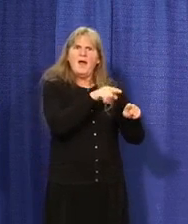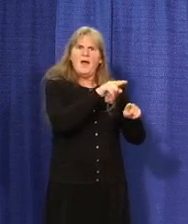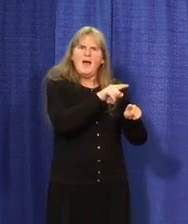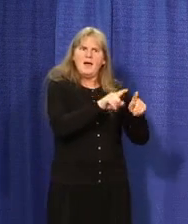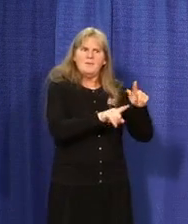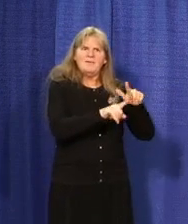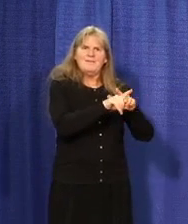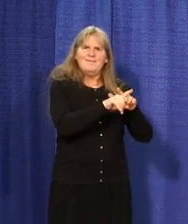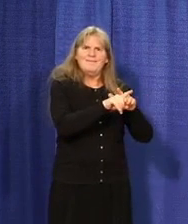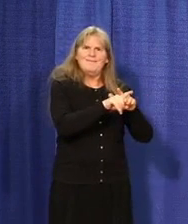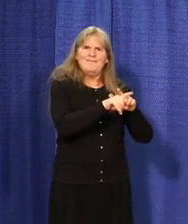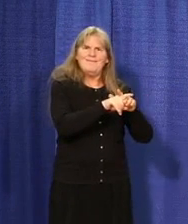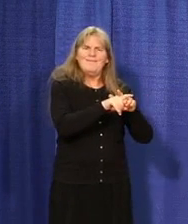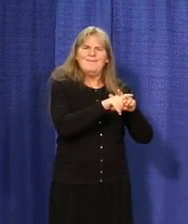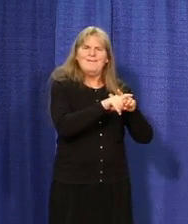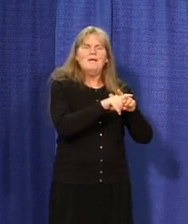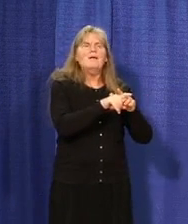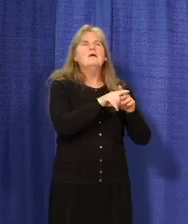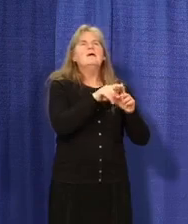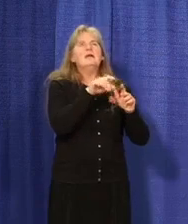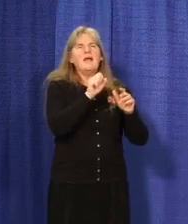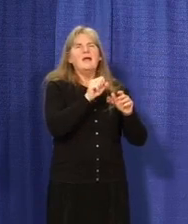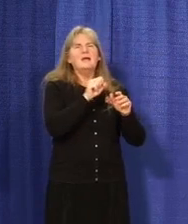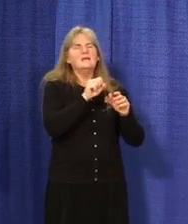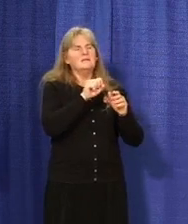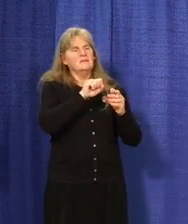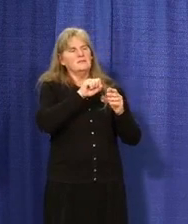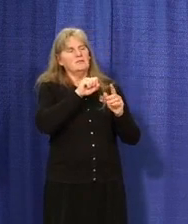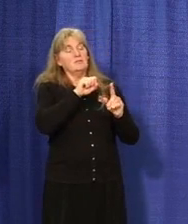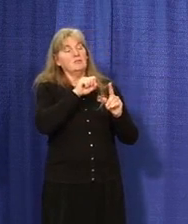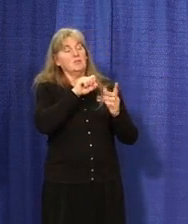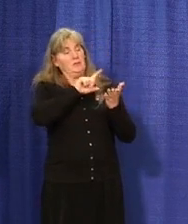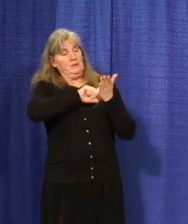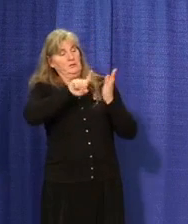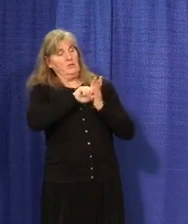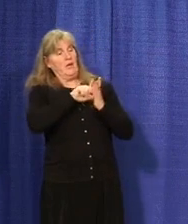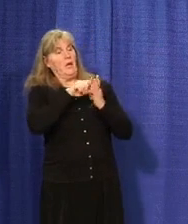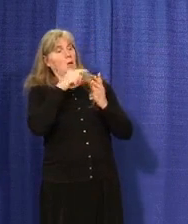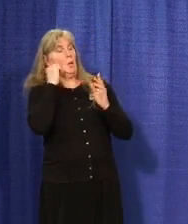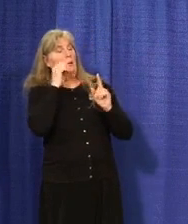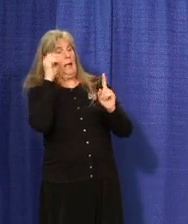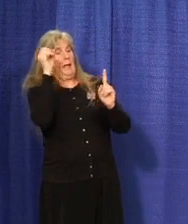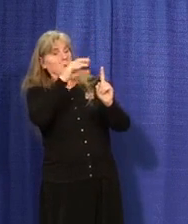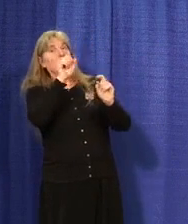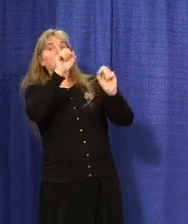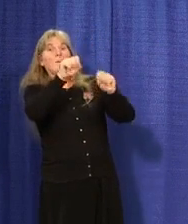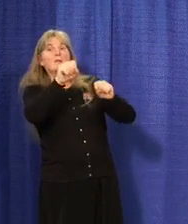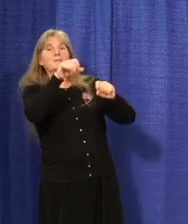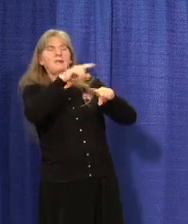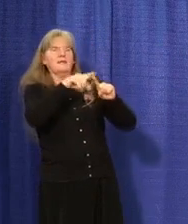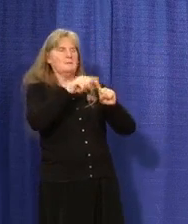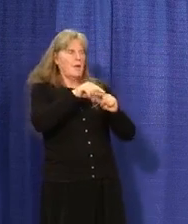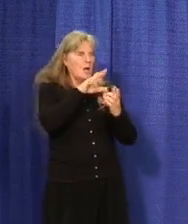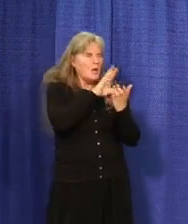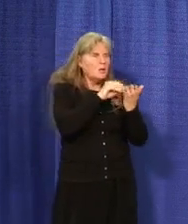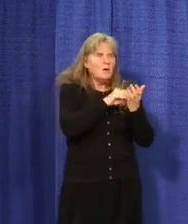because of the exposures, about not as sort of isolated examples of perhaps not having followed